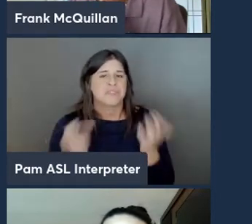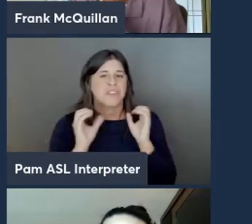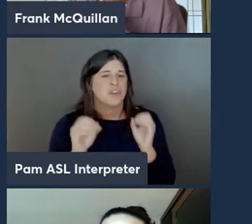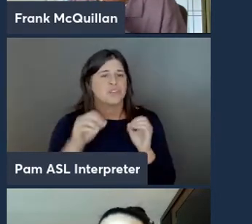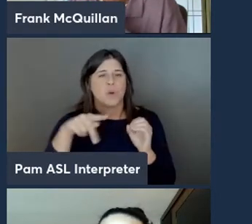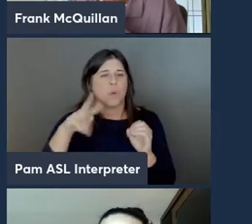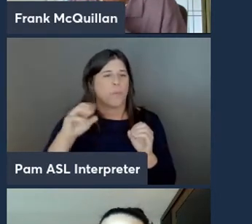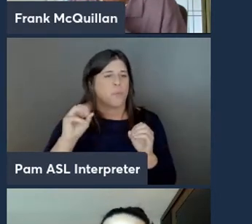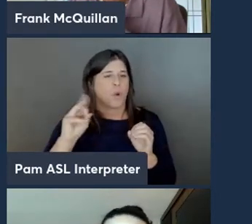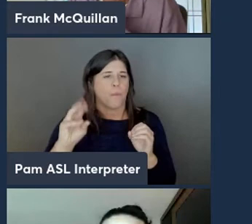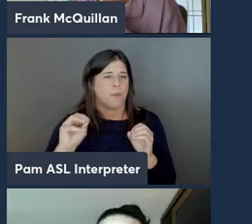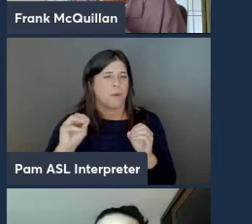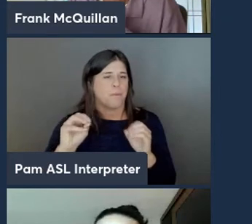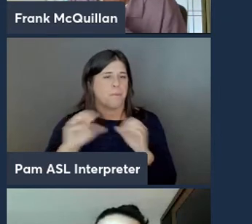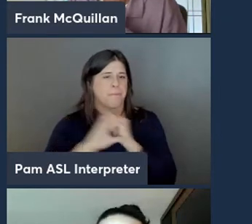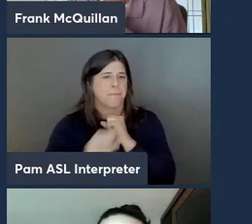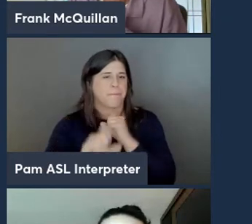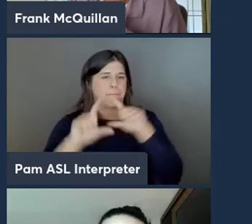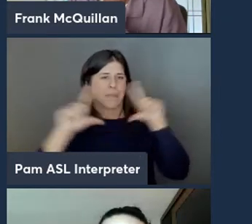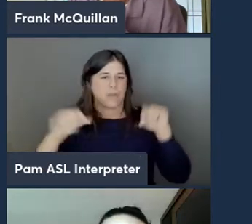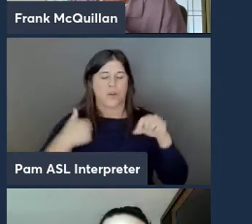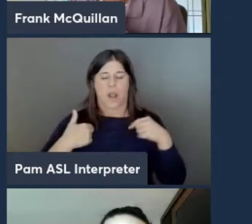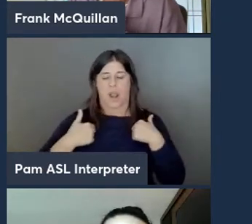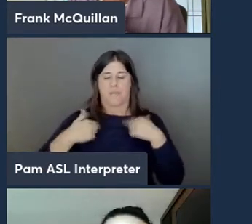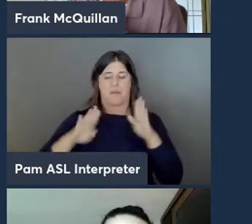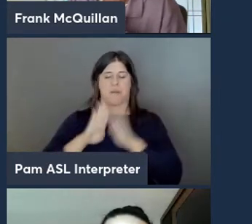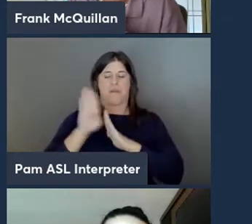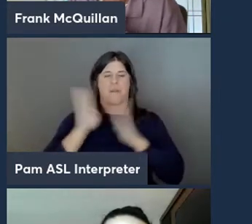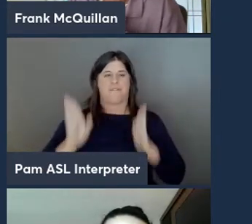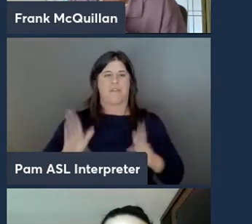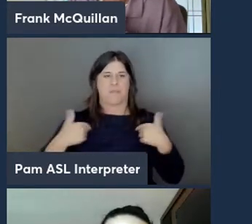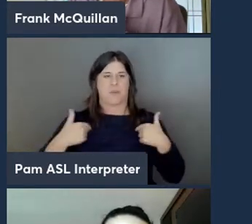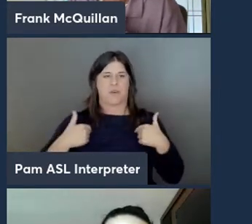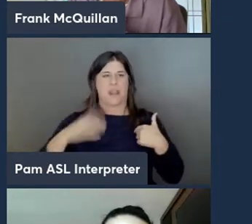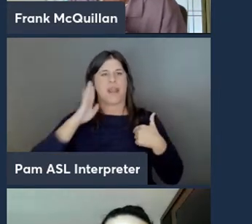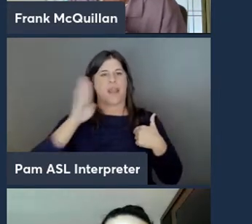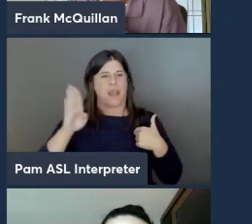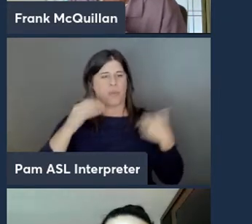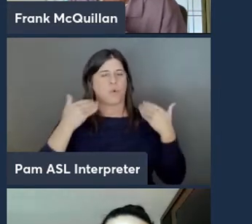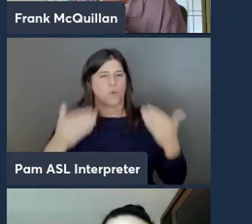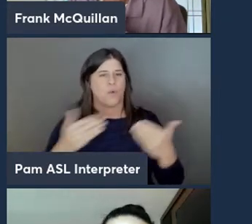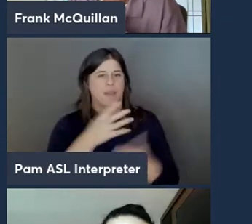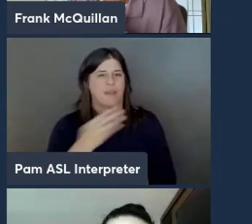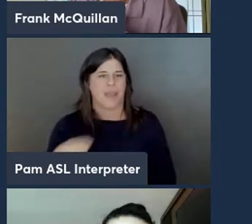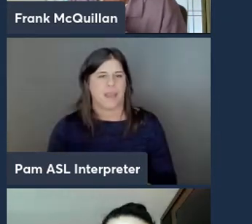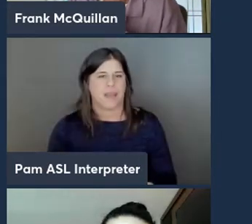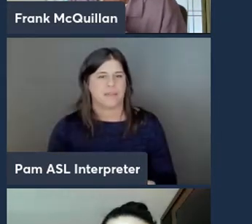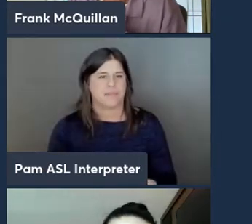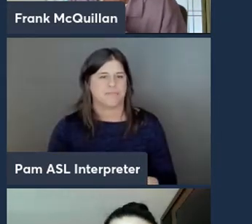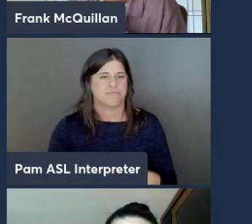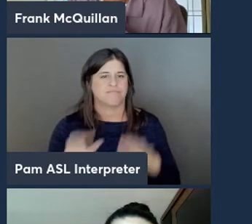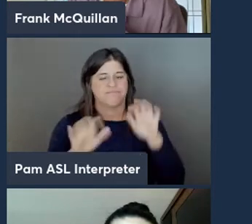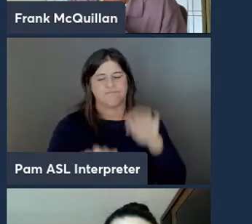I'm gonna be act as a developer right now, and I'm gonna go and let myself see one of the variations.